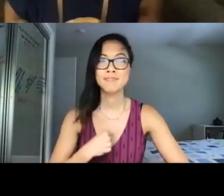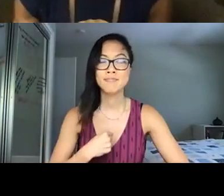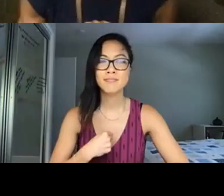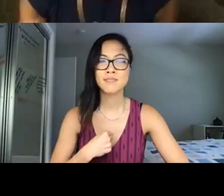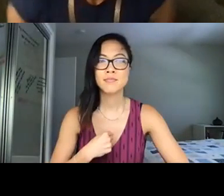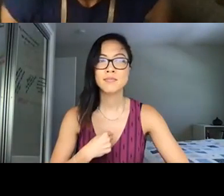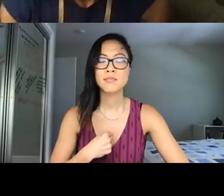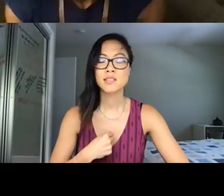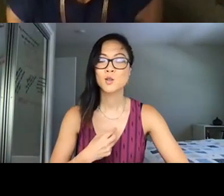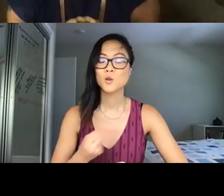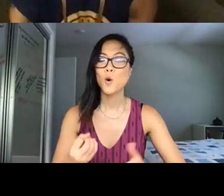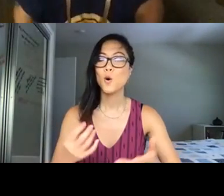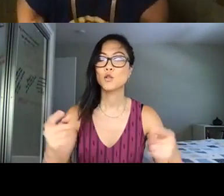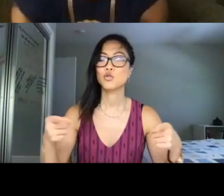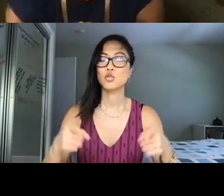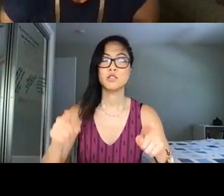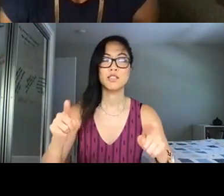kind of want to say out loud as I have been saying all over